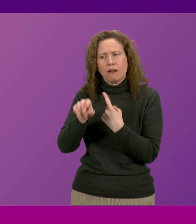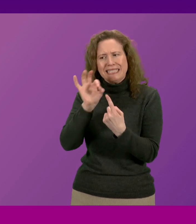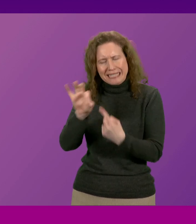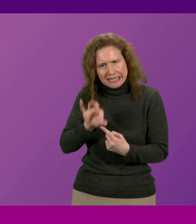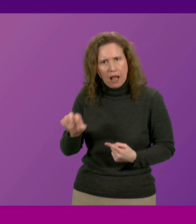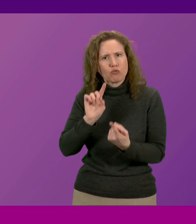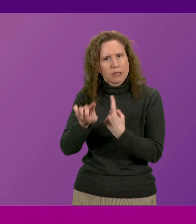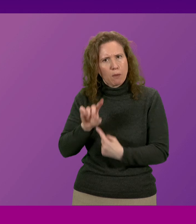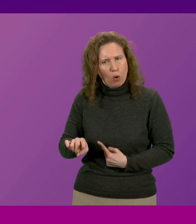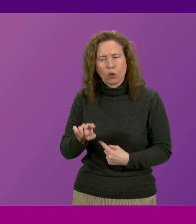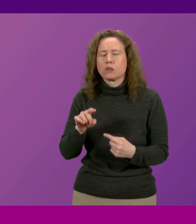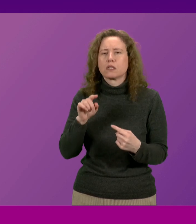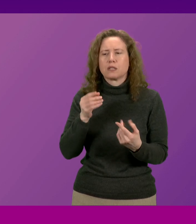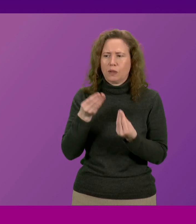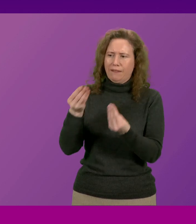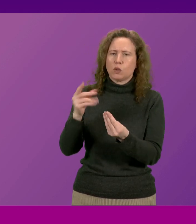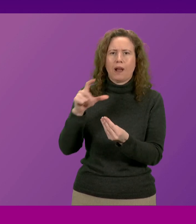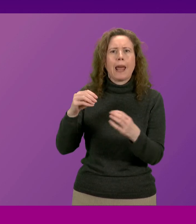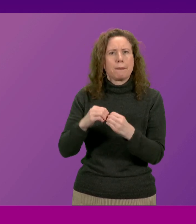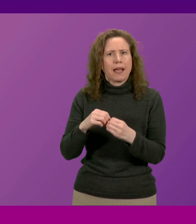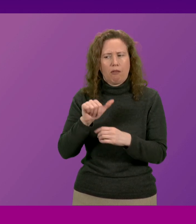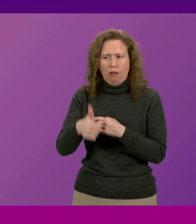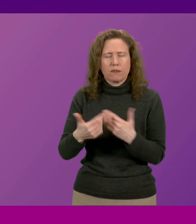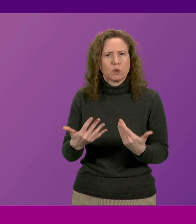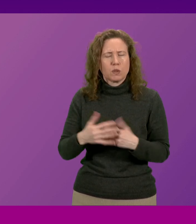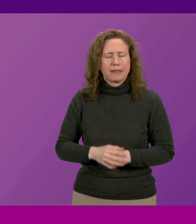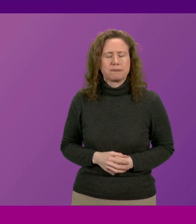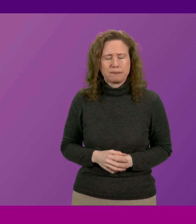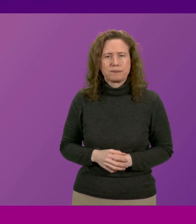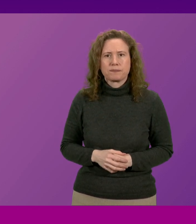the Government has taken is given to Claire Baker as a consequence of our exchanges today.